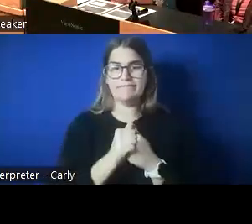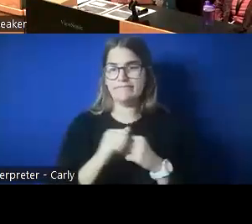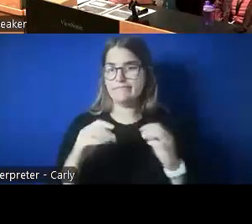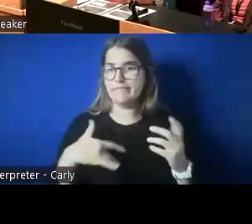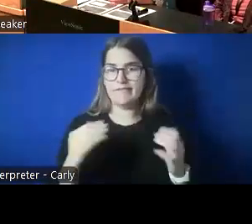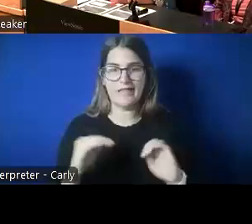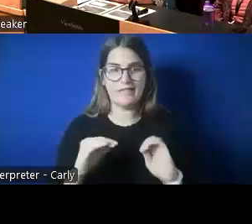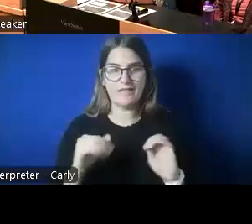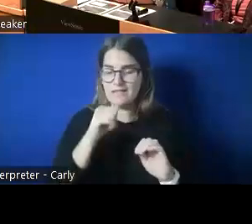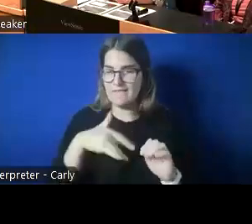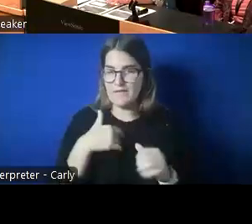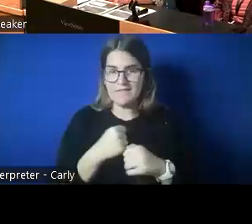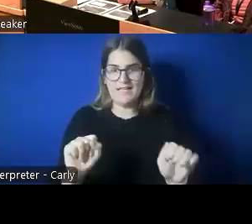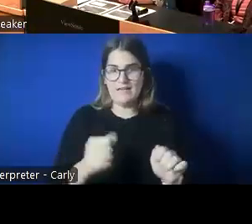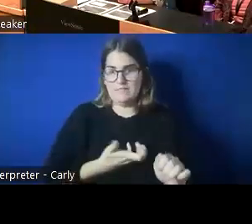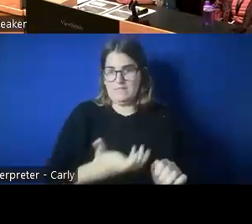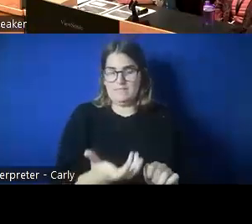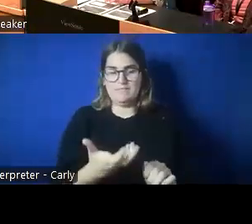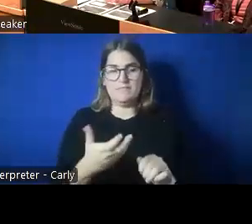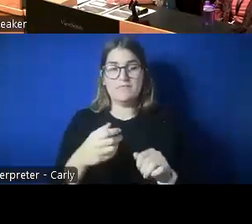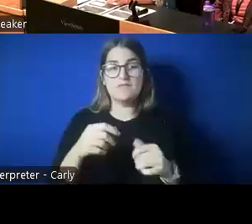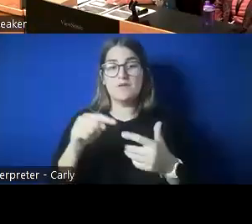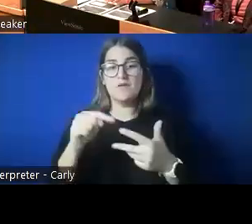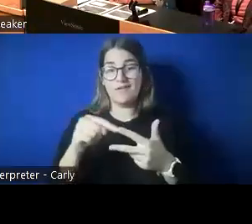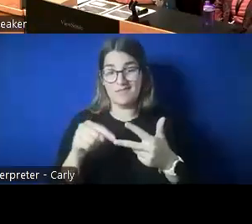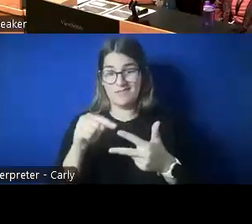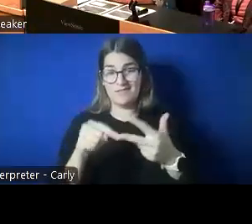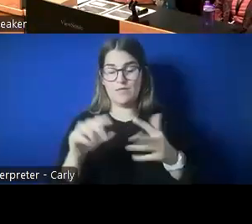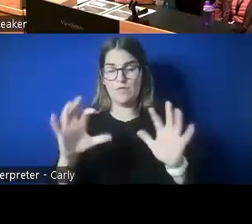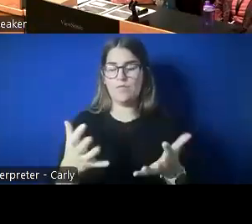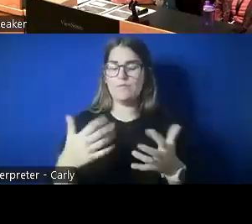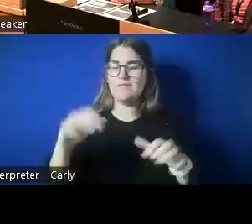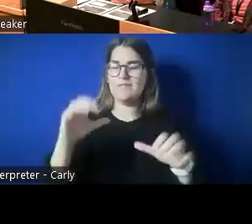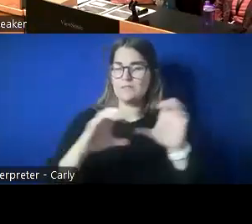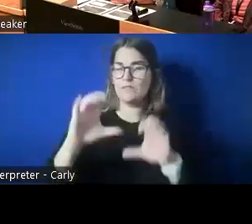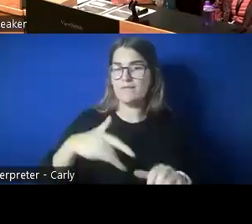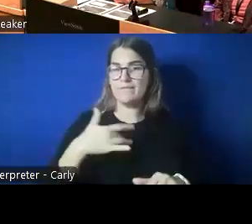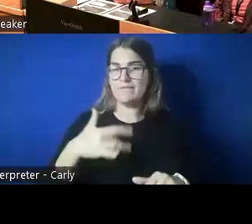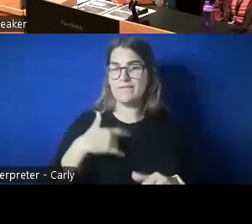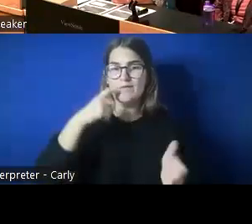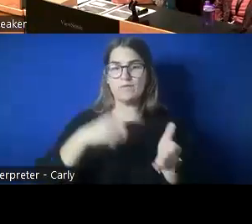so in this group begin to explore What feelings are and how to notice the sensations that they